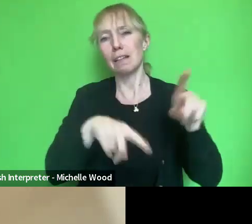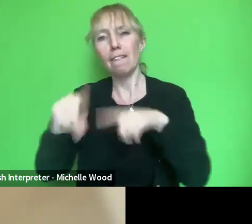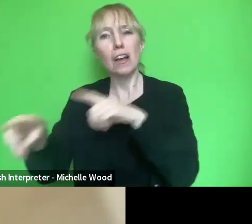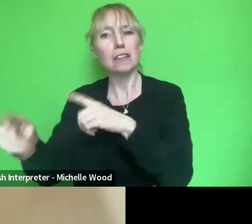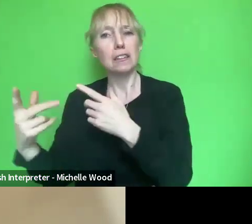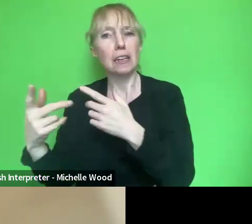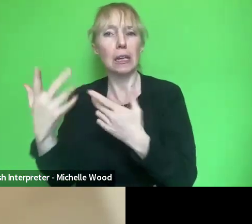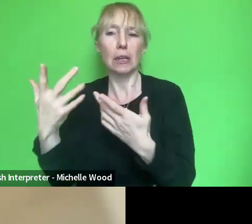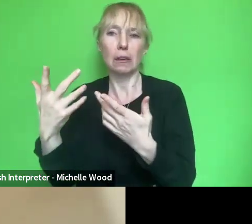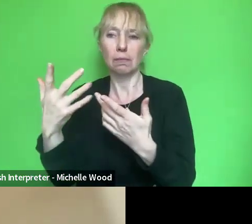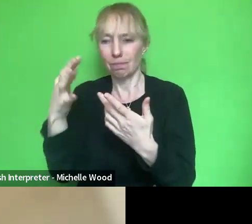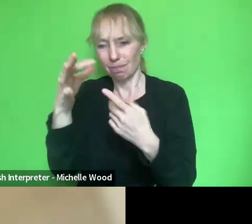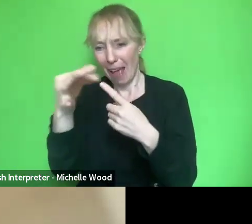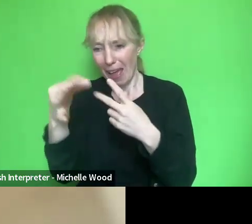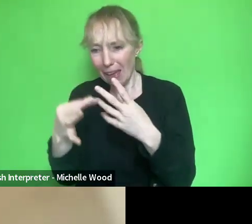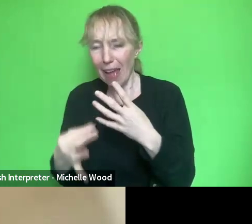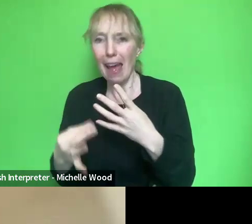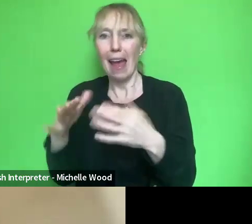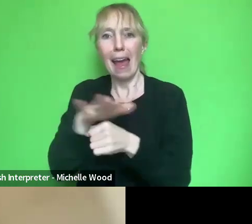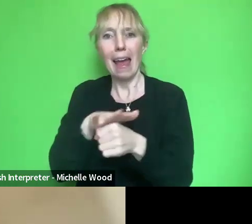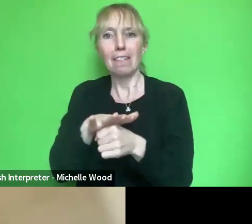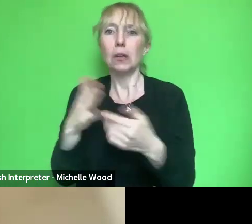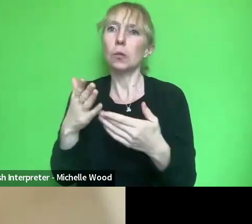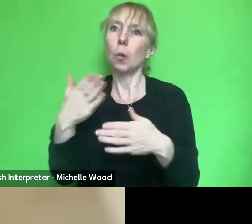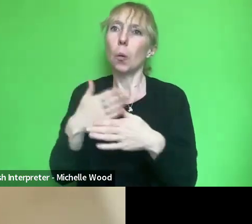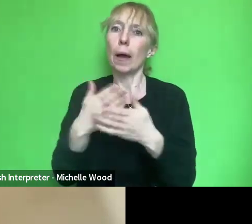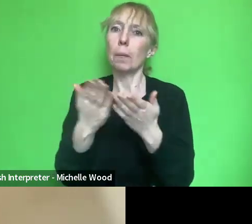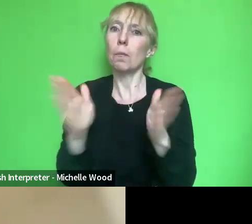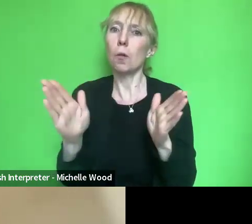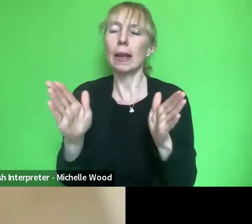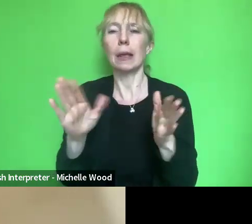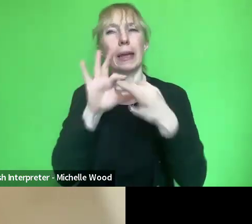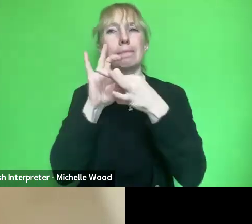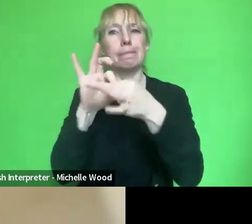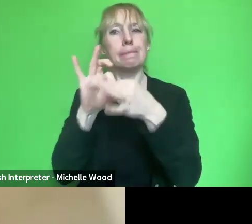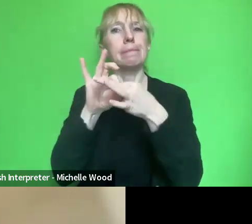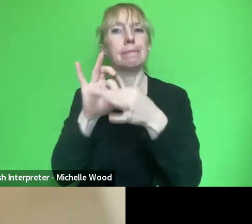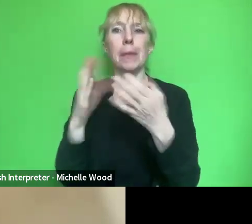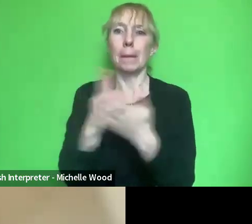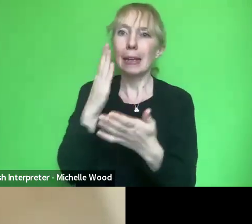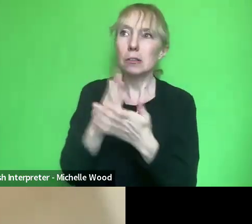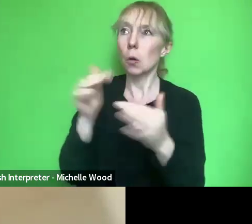but it's kind of the, the working with those and making sure that, A, we are keeping up with best practice and networking,